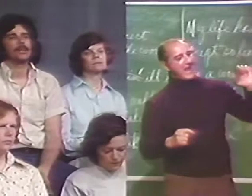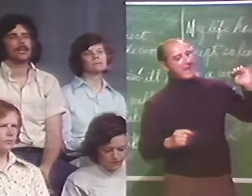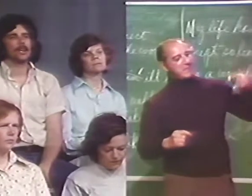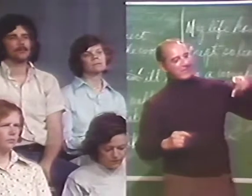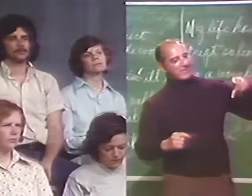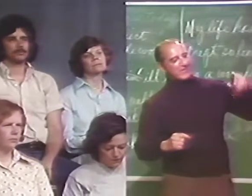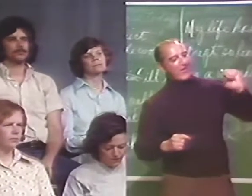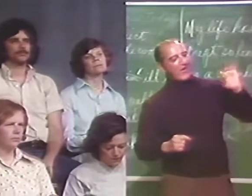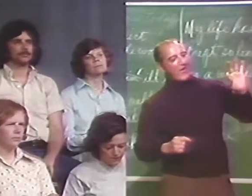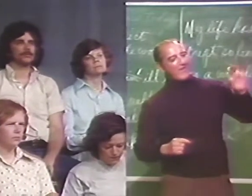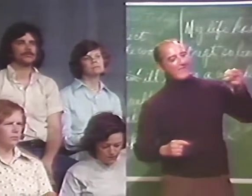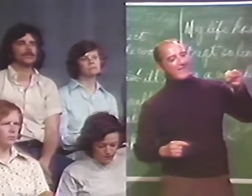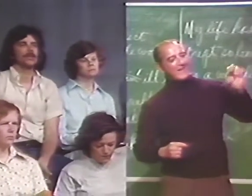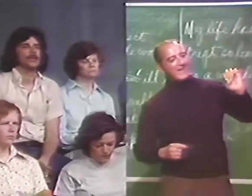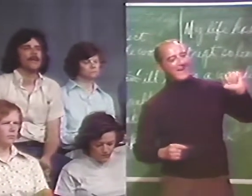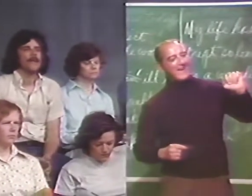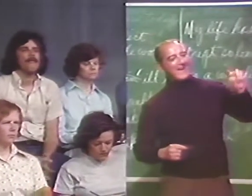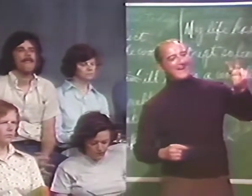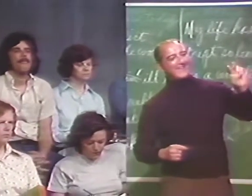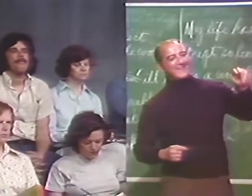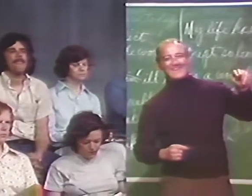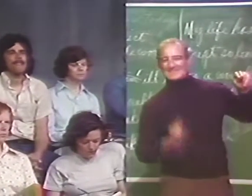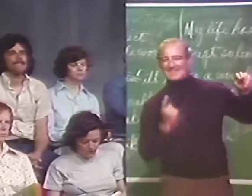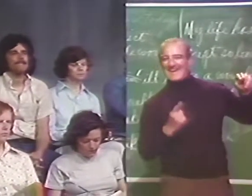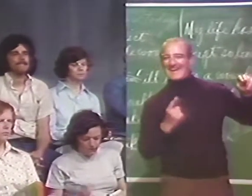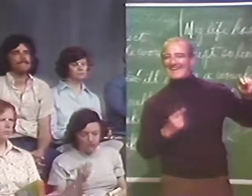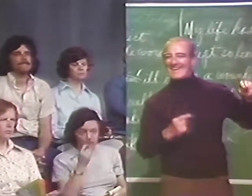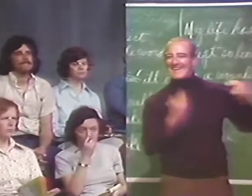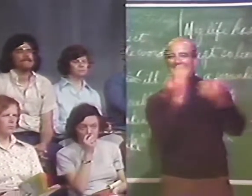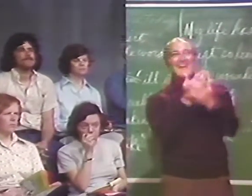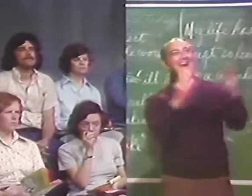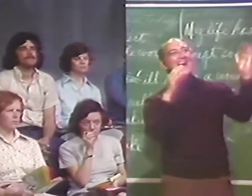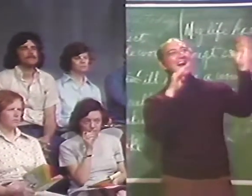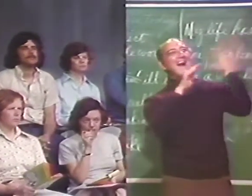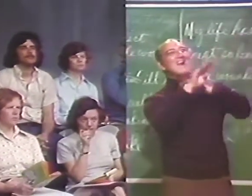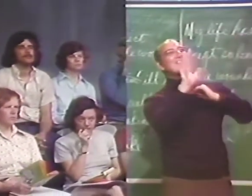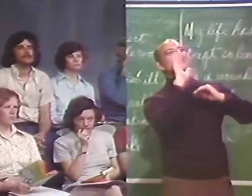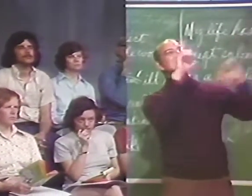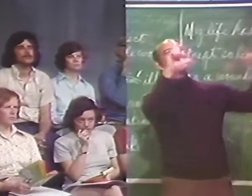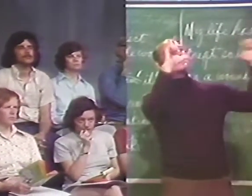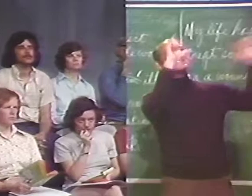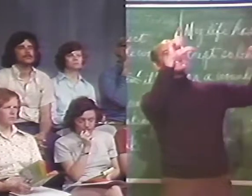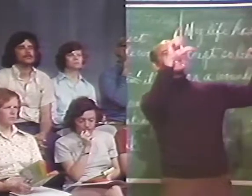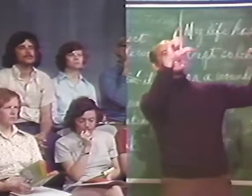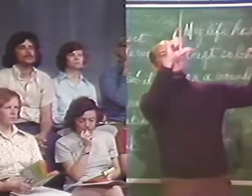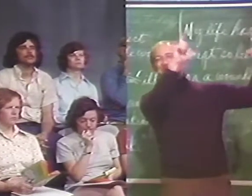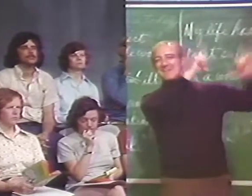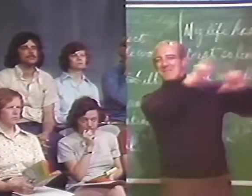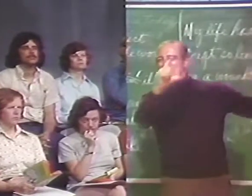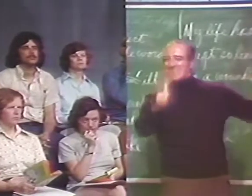AND NOW HE'S SAYING... "LAMP OF HEAVEN." RIGHT.